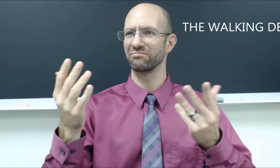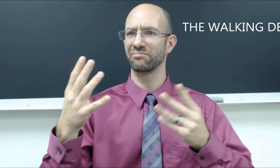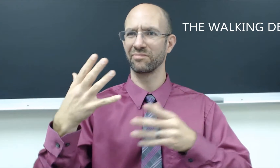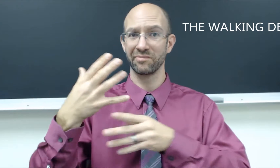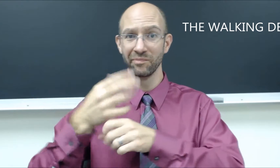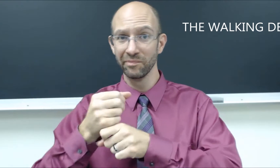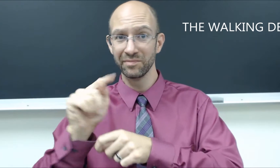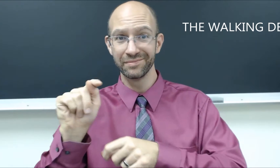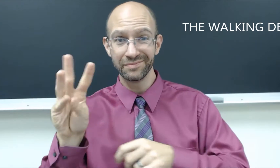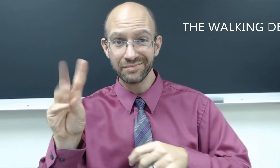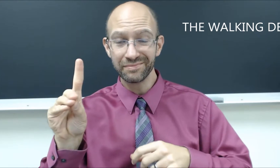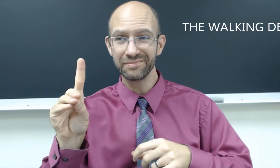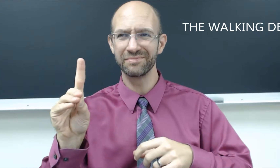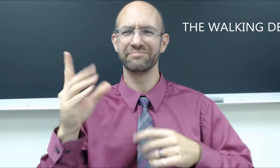Do we abbreviate it TWD?